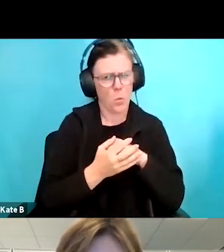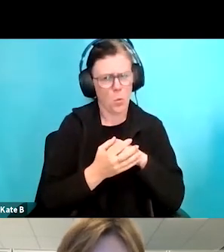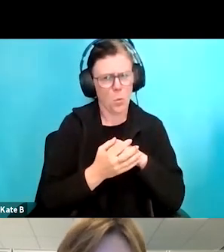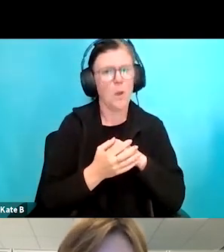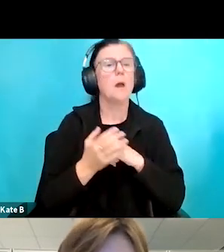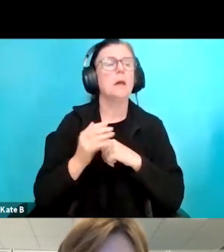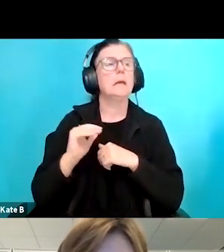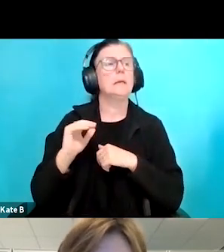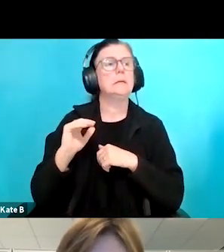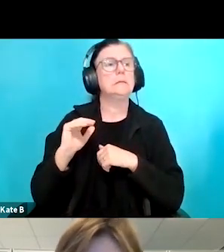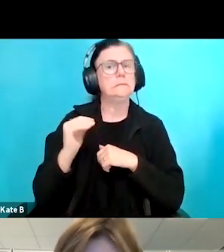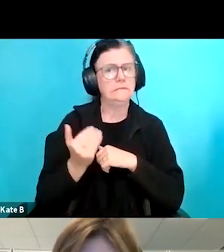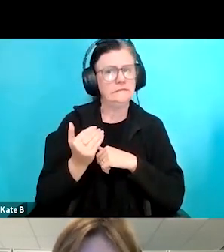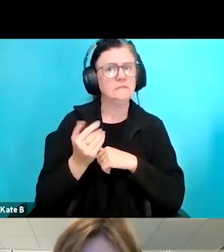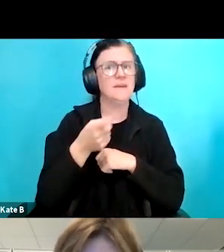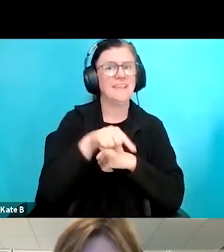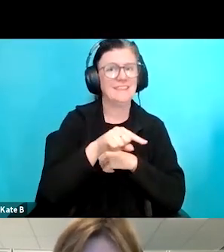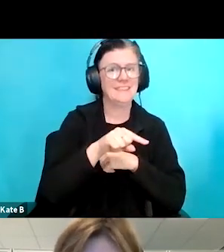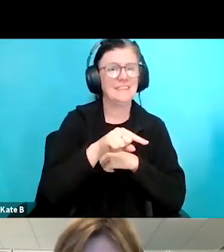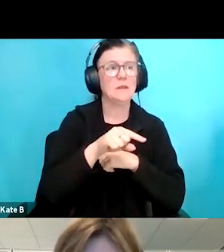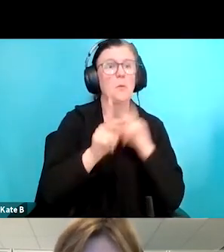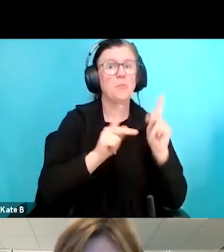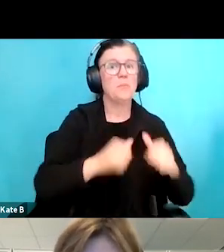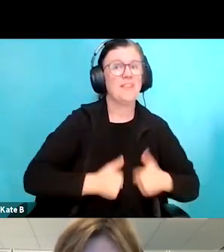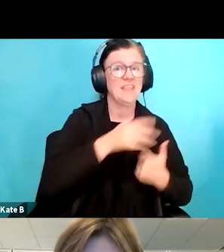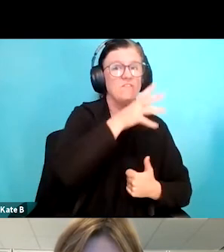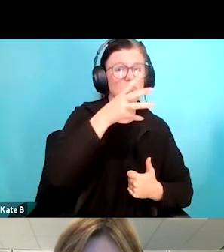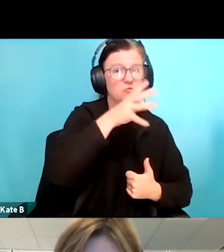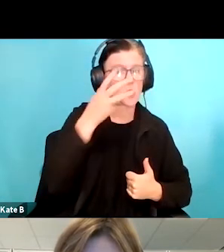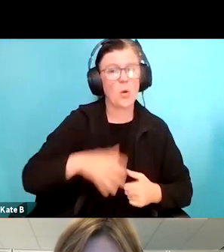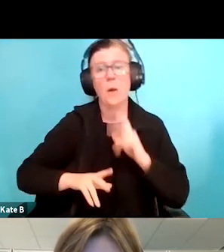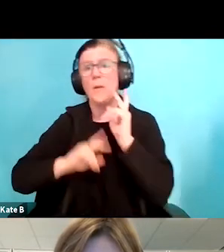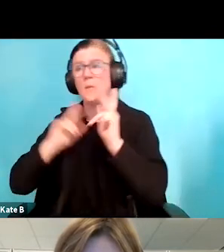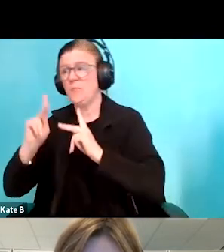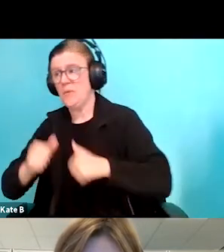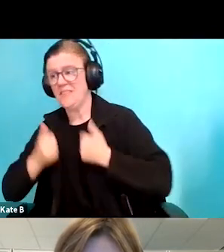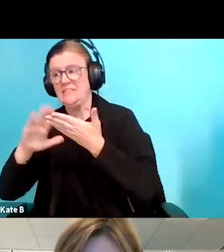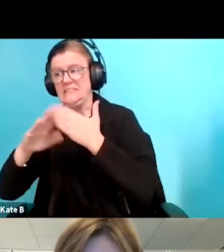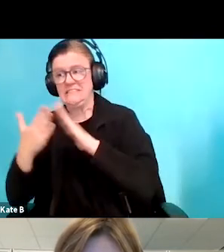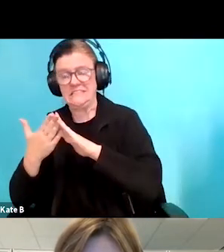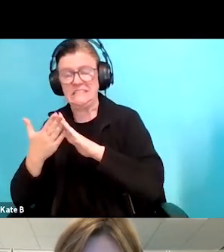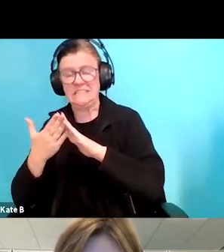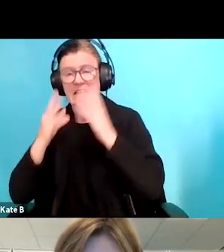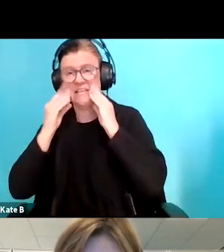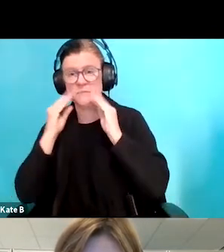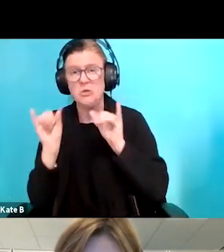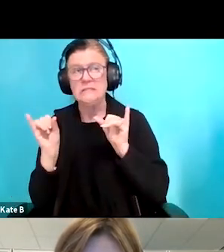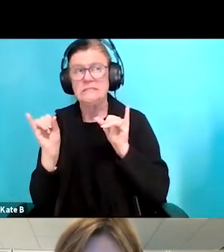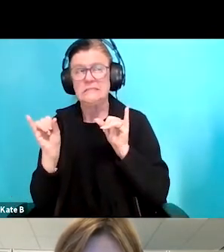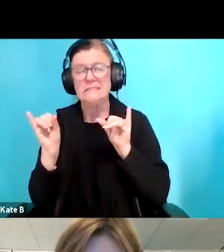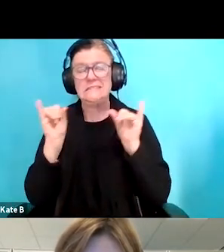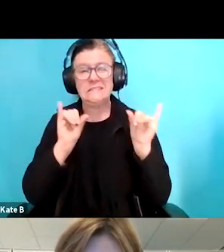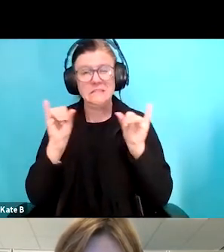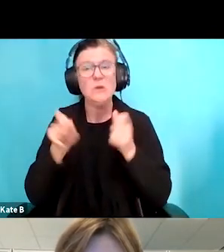experience it significantly more in certain domains. I will go on to say that they do have